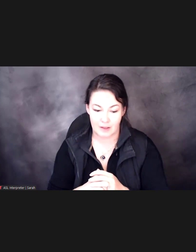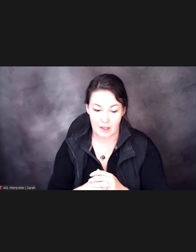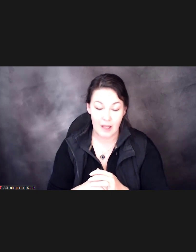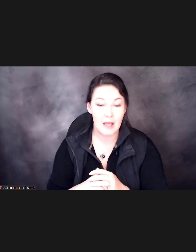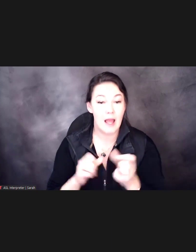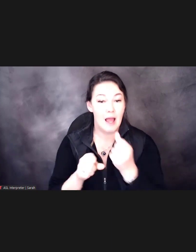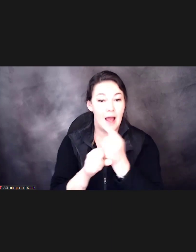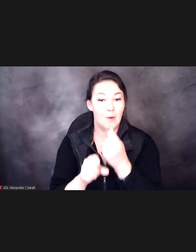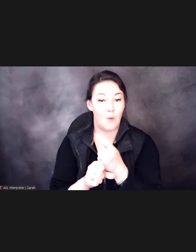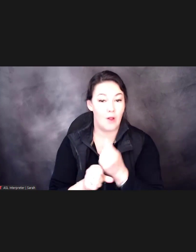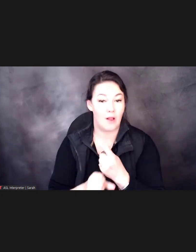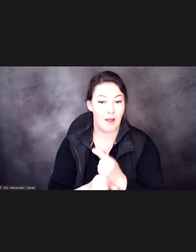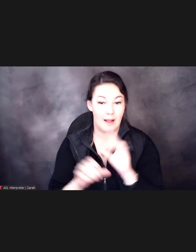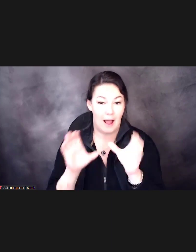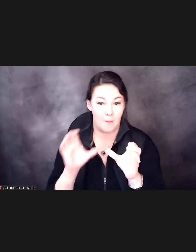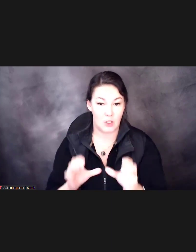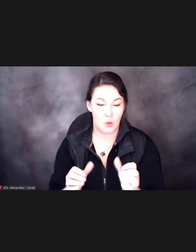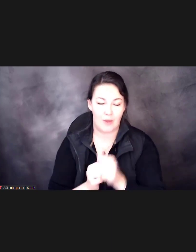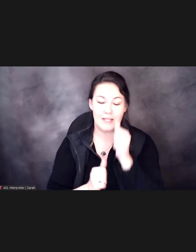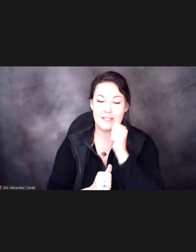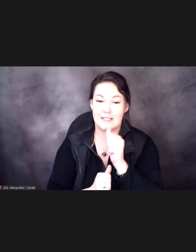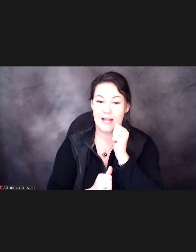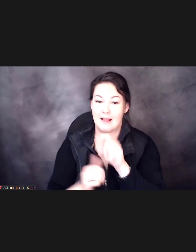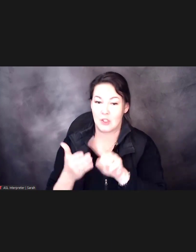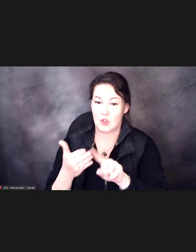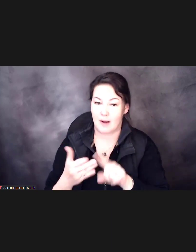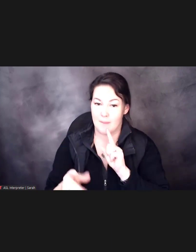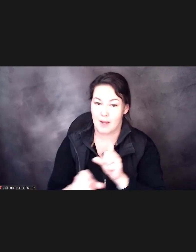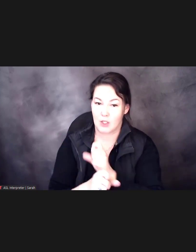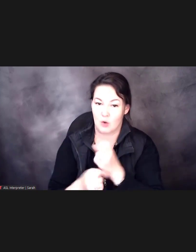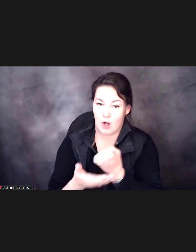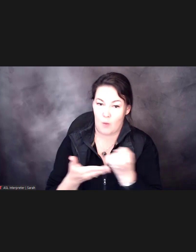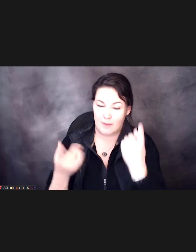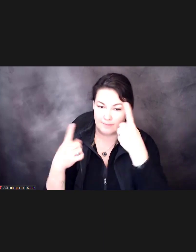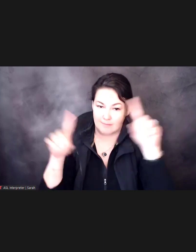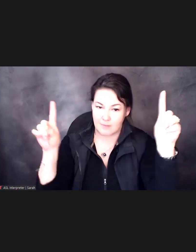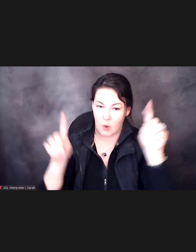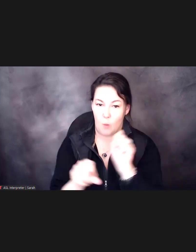but annual calibration with daily checks to ensure the equipment's